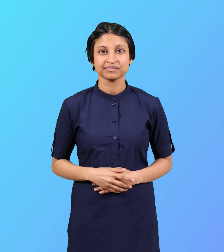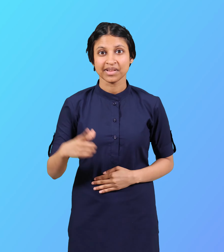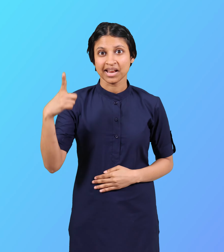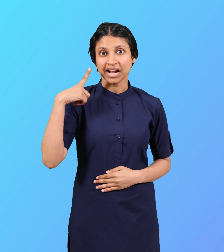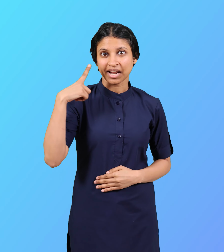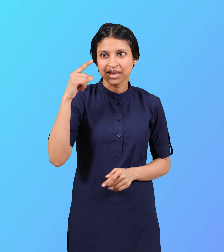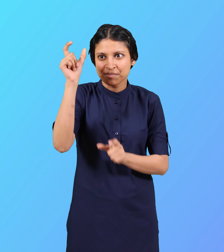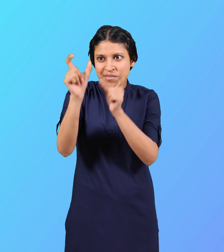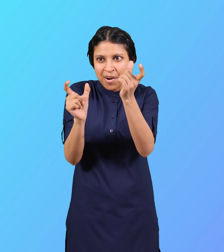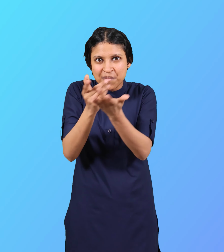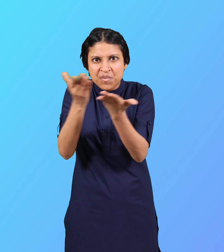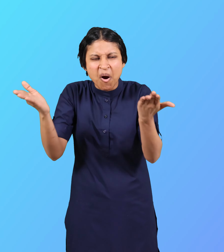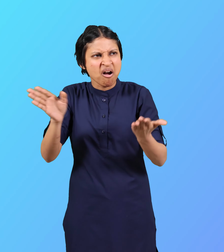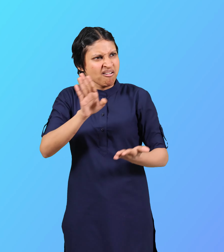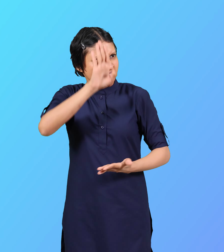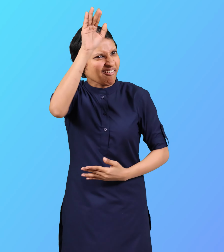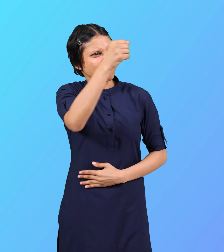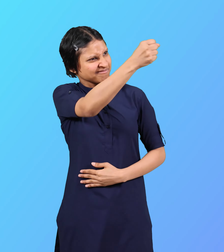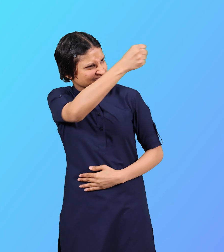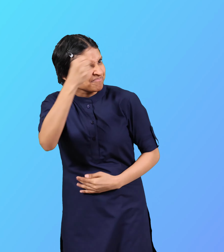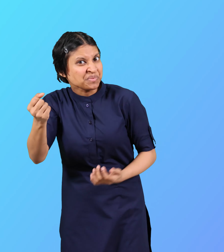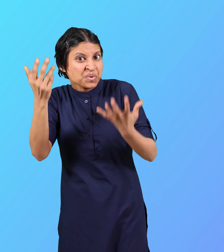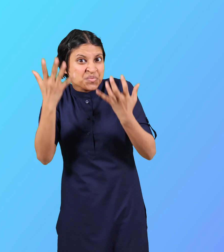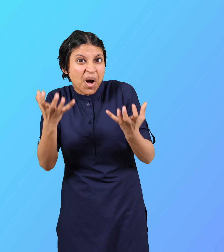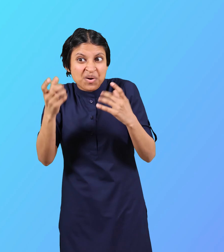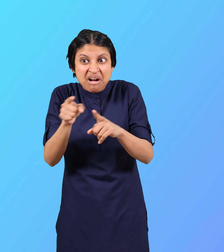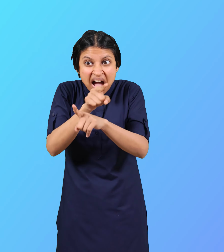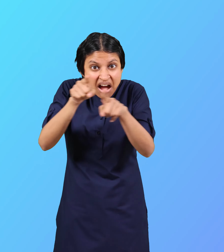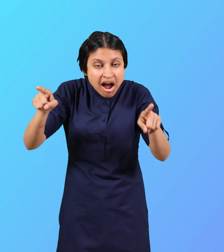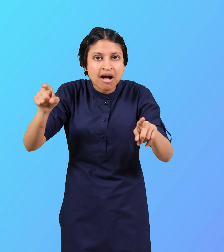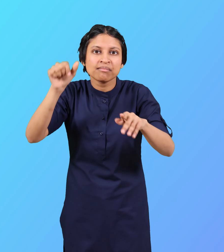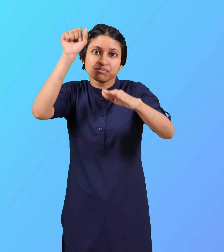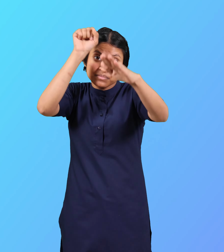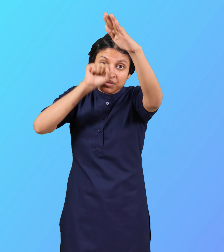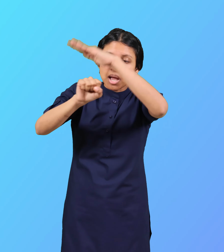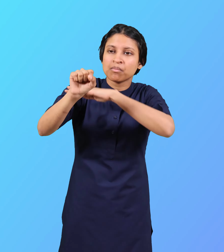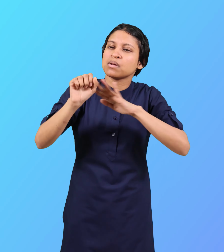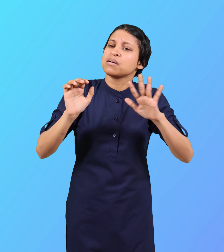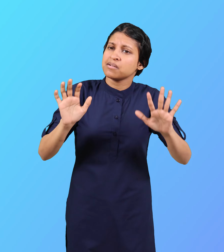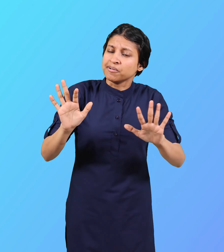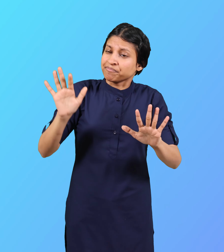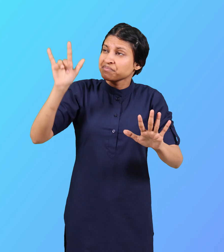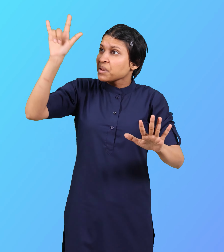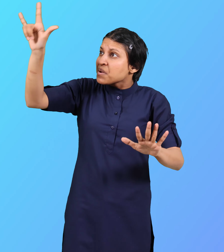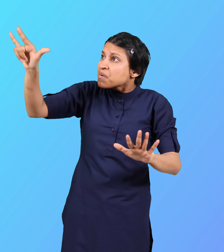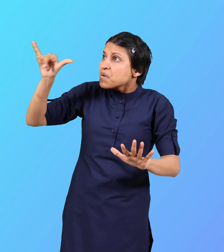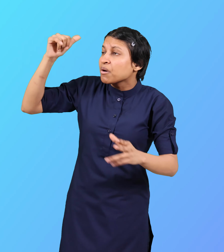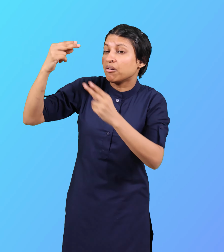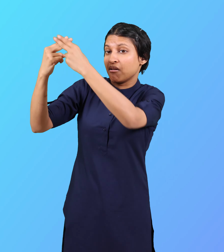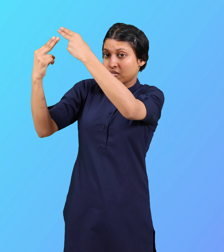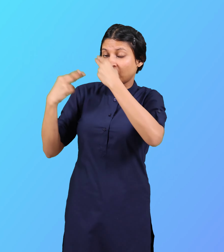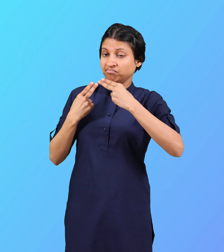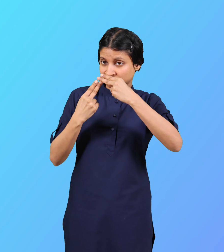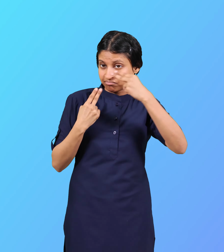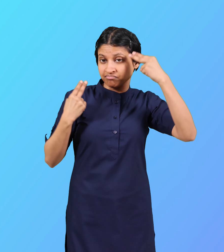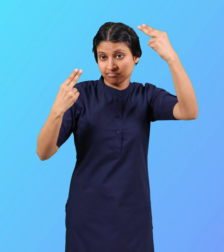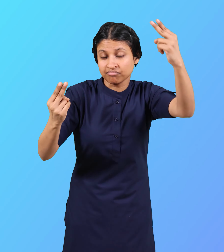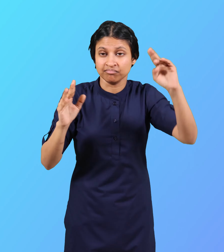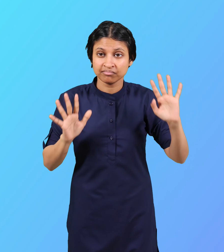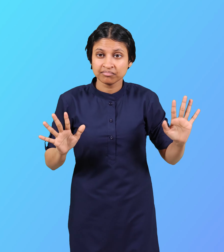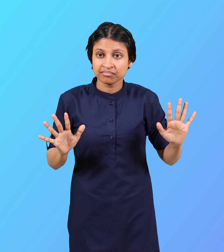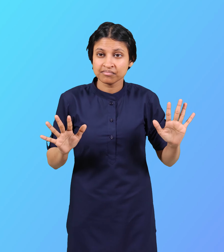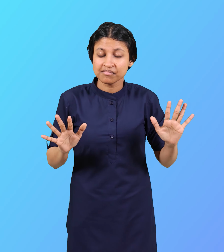So Samuel spoke to the people who had asked for a king. He told them everything the LORD had said: